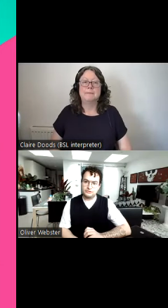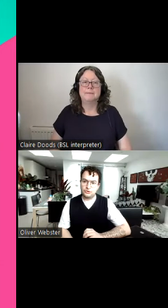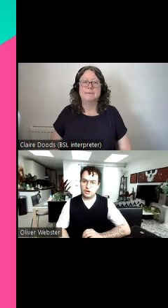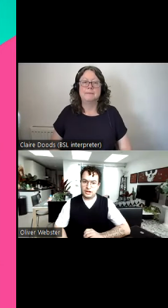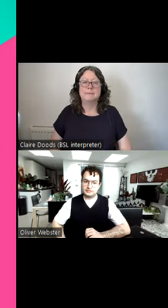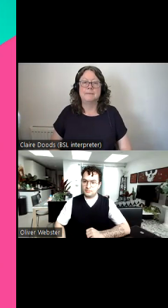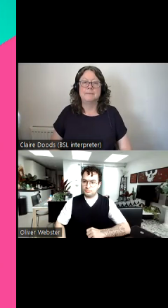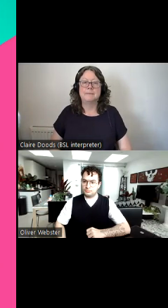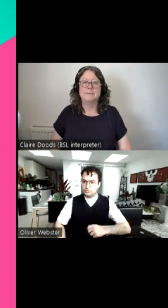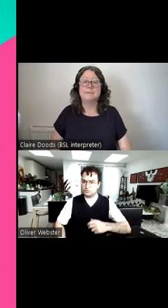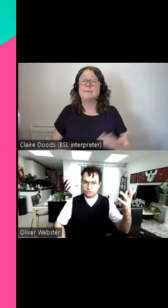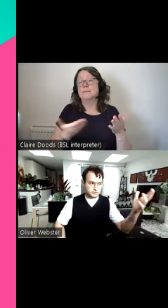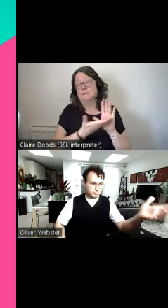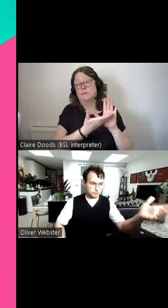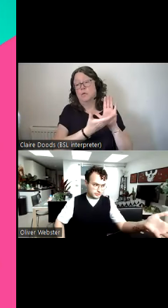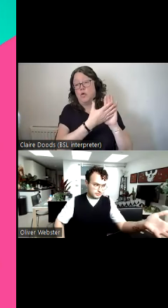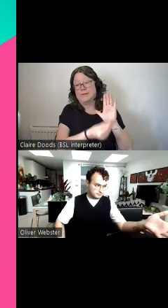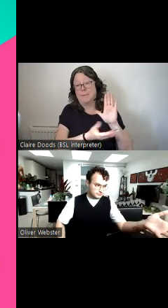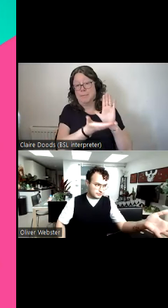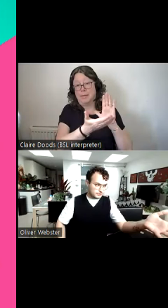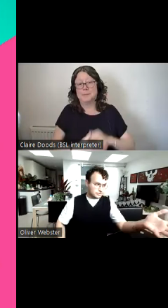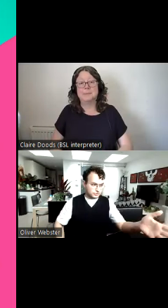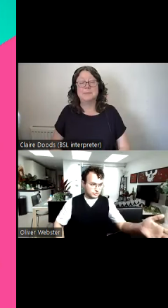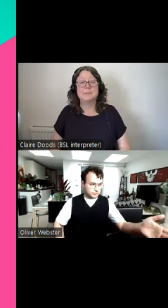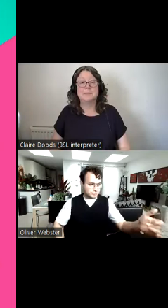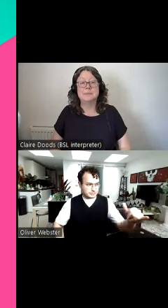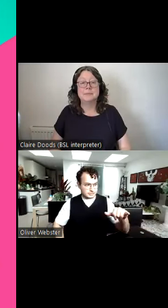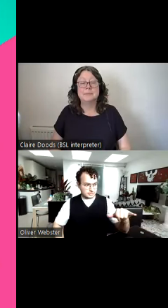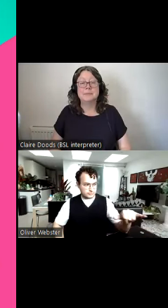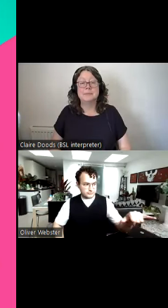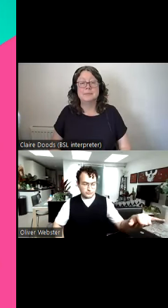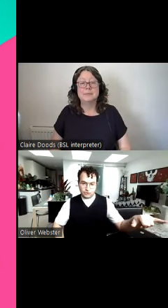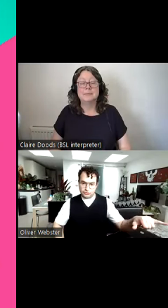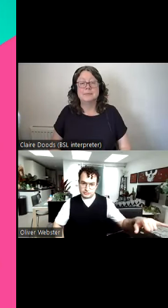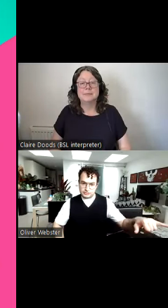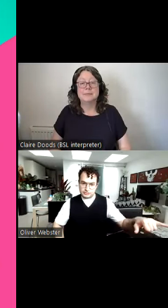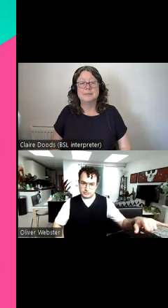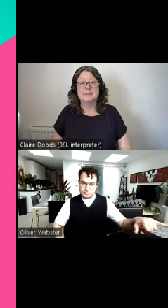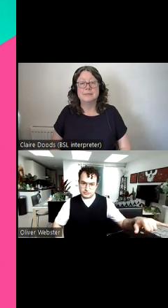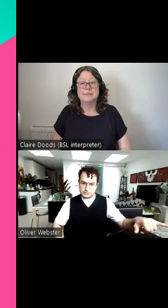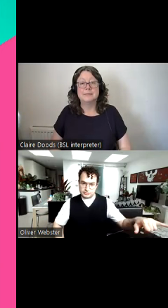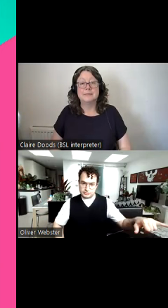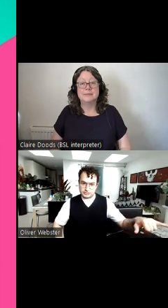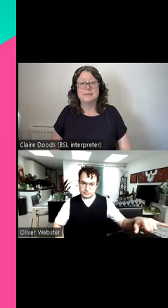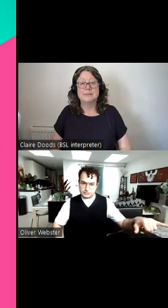We've got an example on the screen. You can see we've got the subtitles at the bottom,